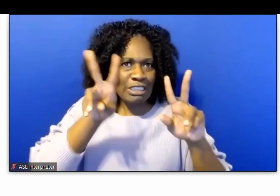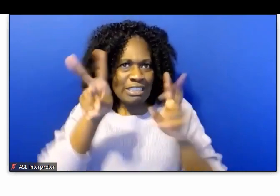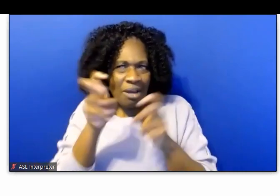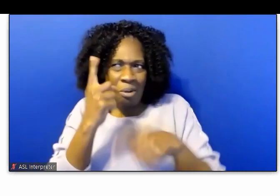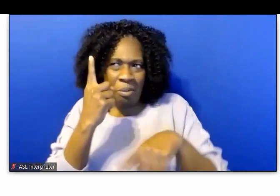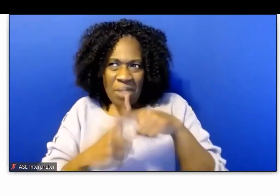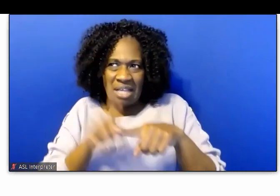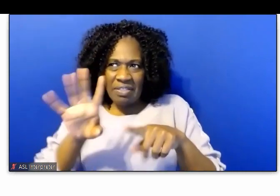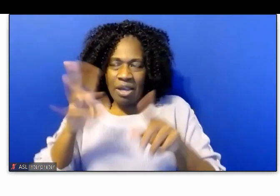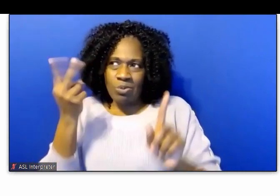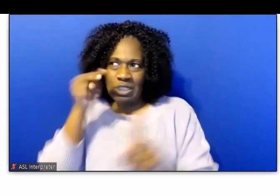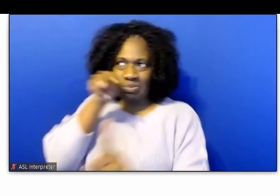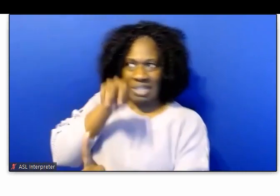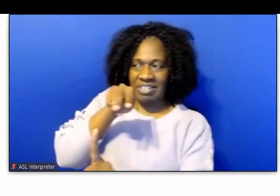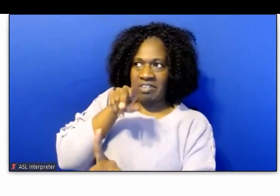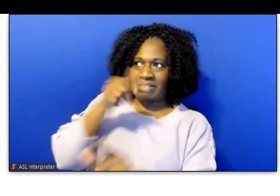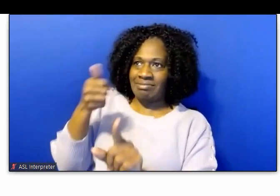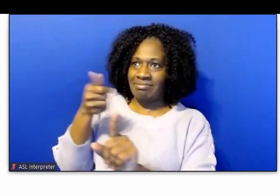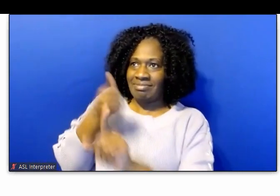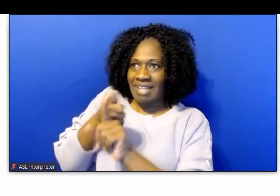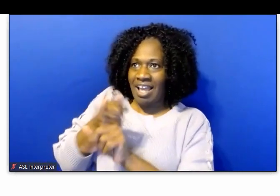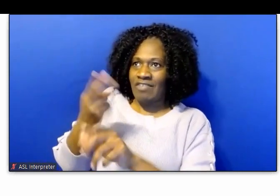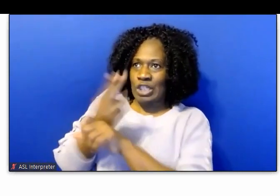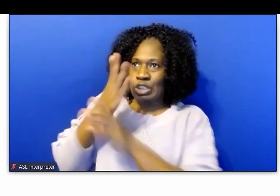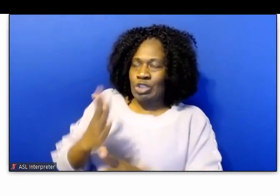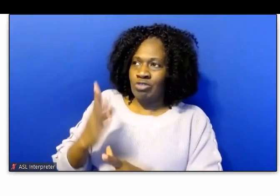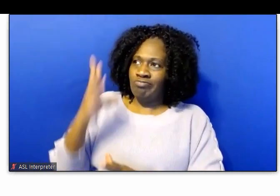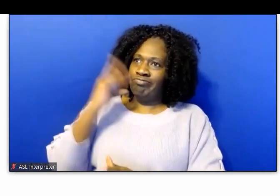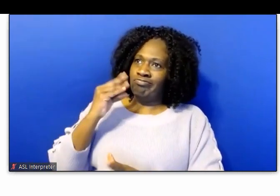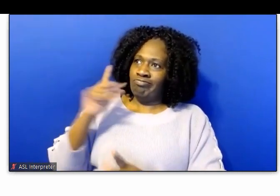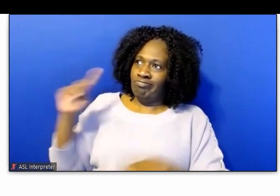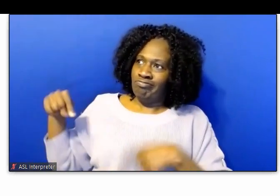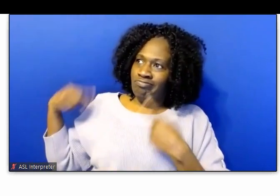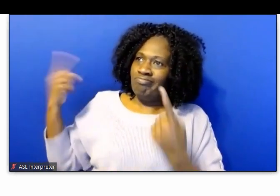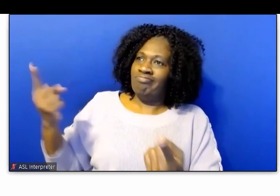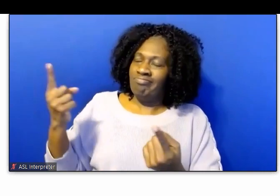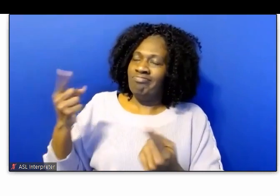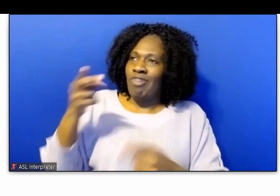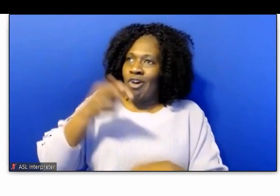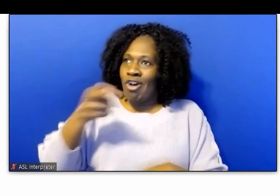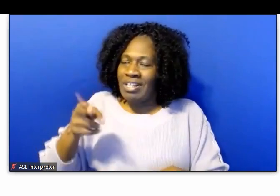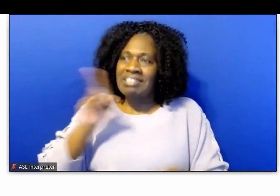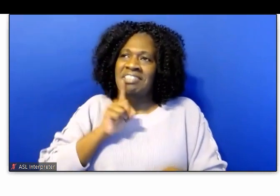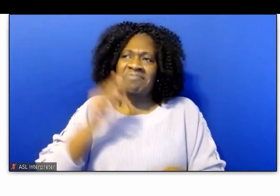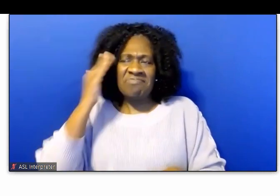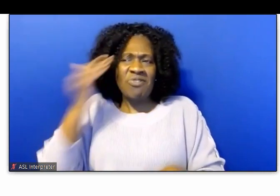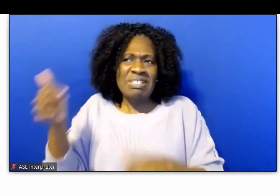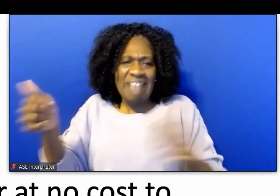perspective of users and lived experience of deafness and hard of hearing. Slide